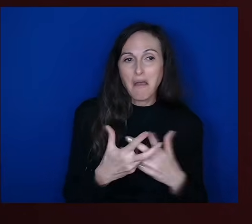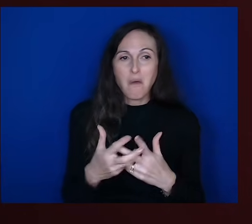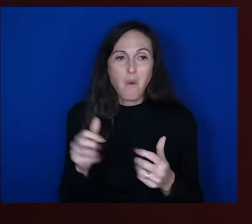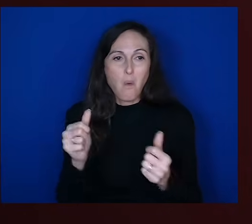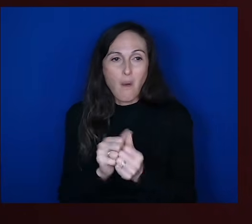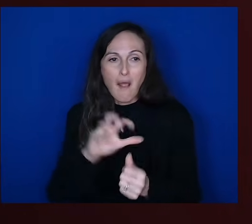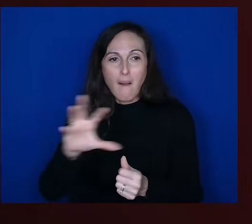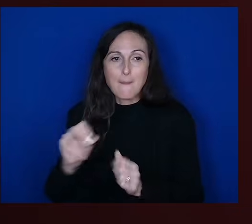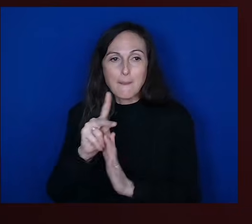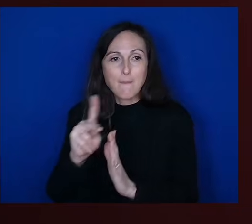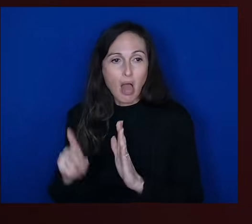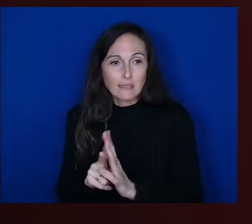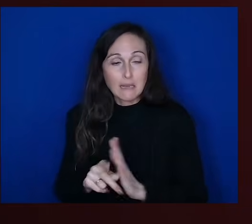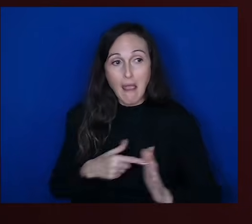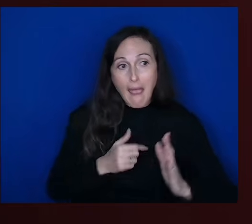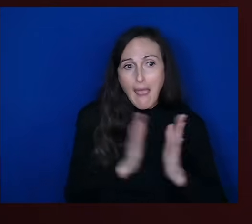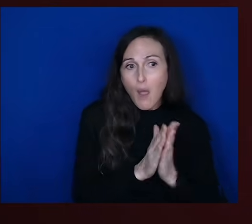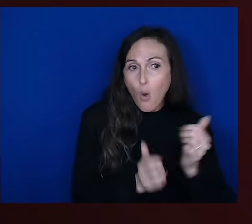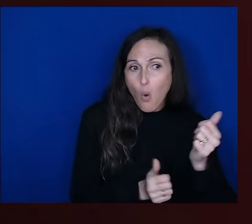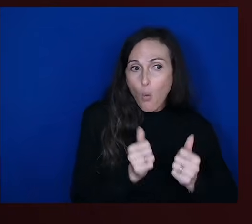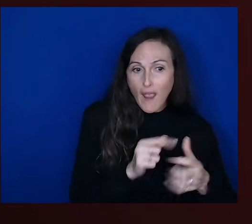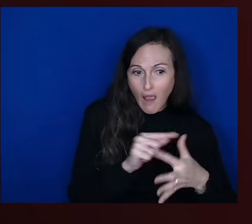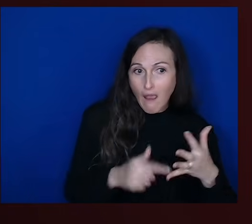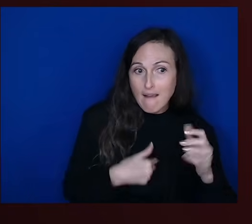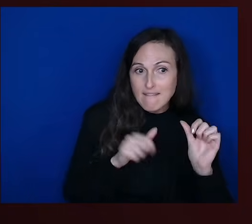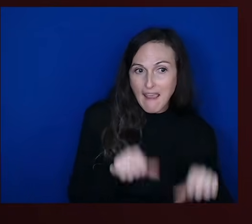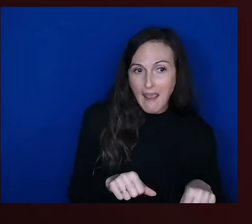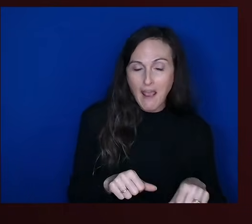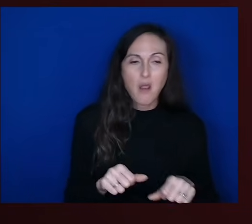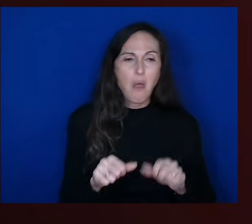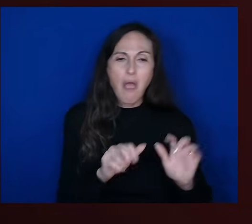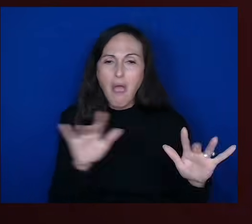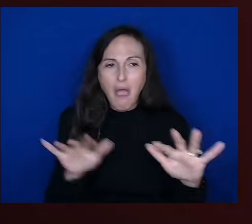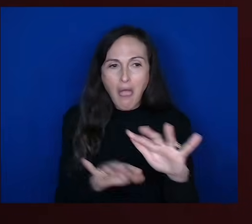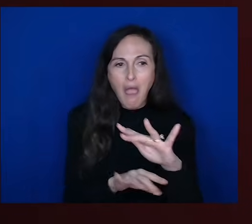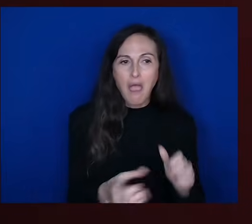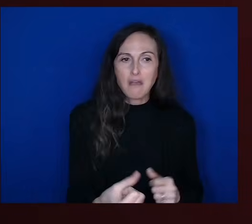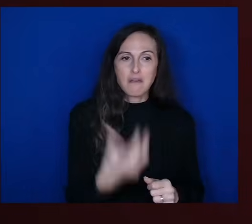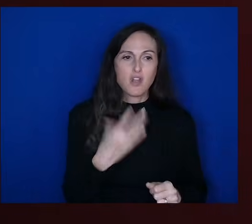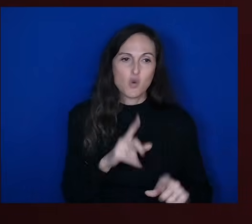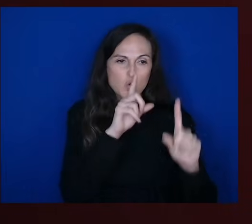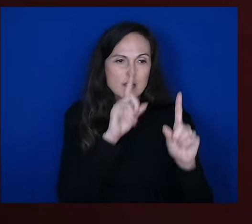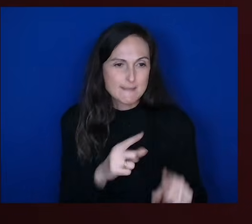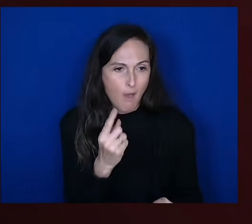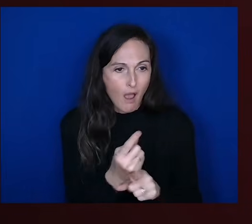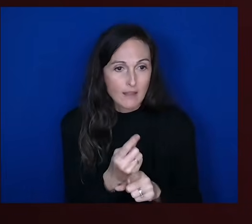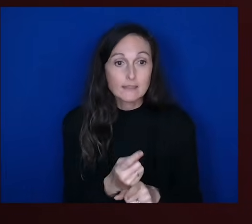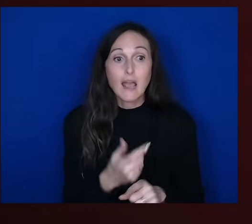Now we upload the receipts, and what you're going to see is that it's going to come back and say, "They were processed, I looked at them,